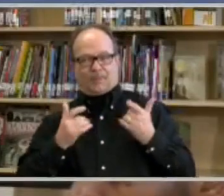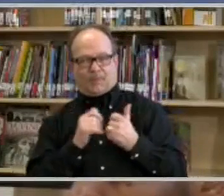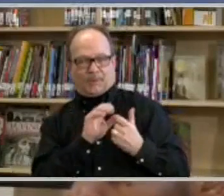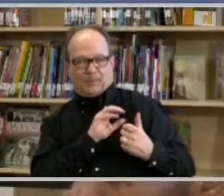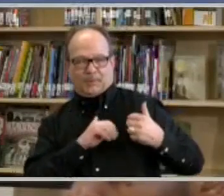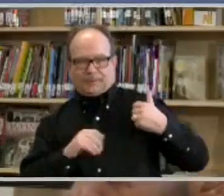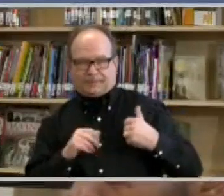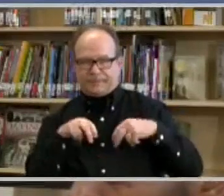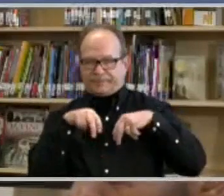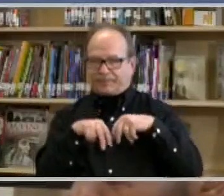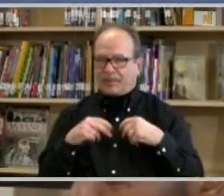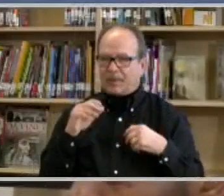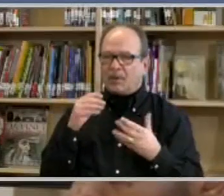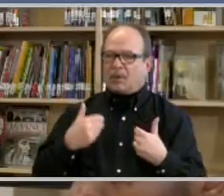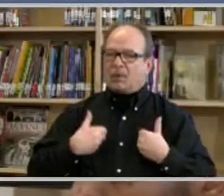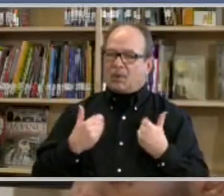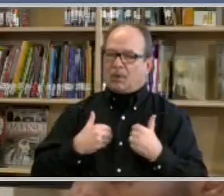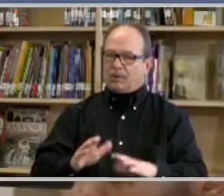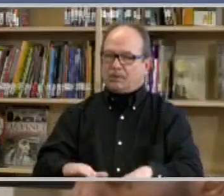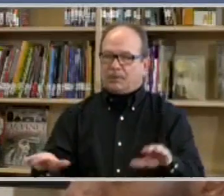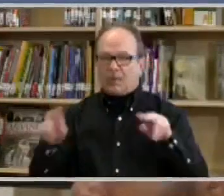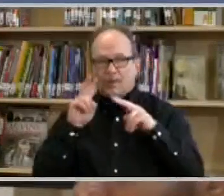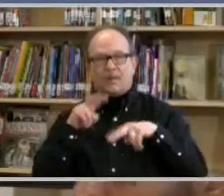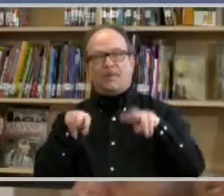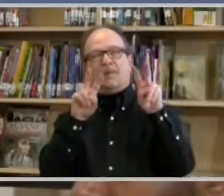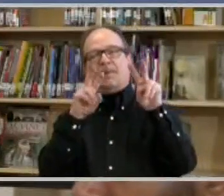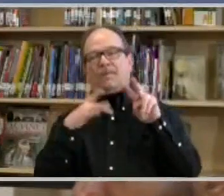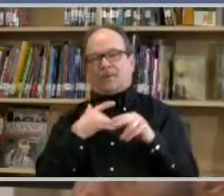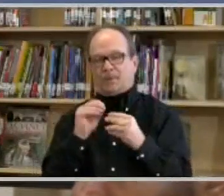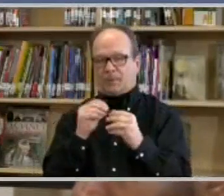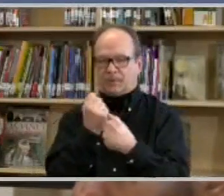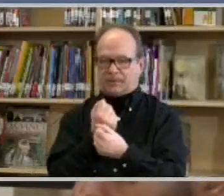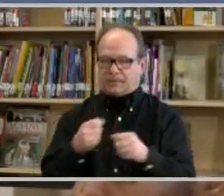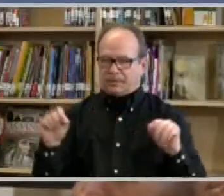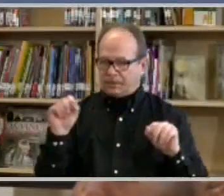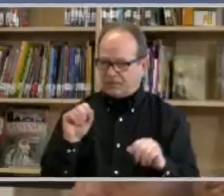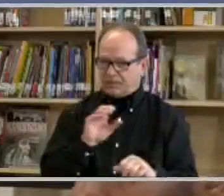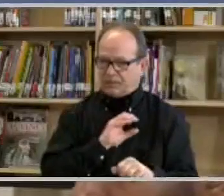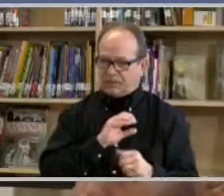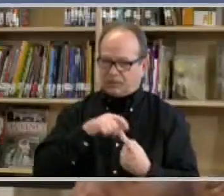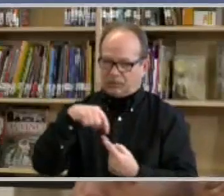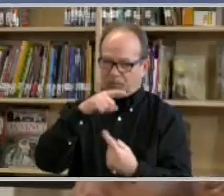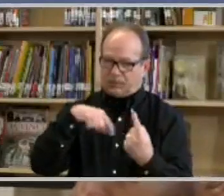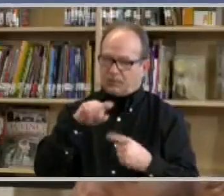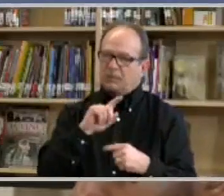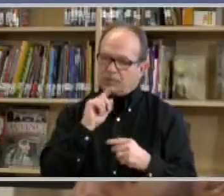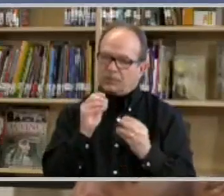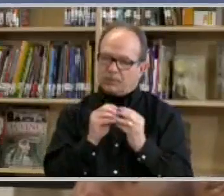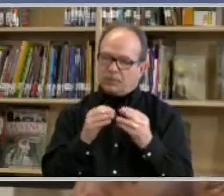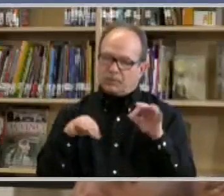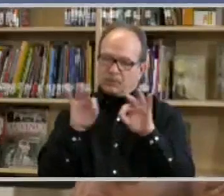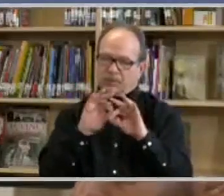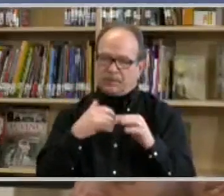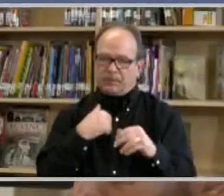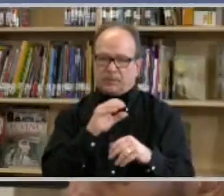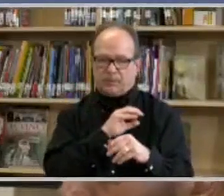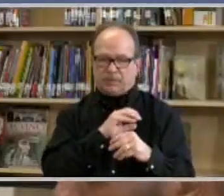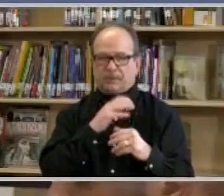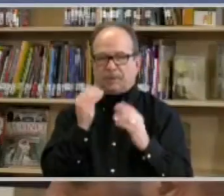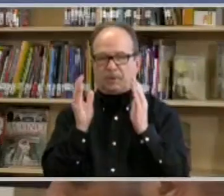POPULATION THAT WAS THERE, AND THE YOUTH REALLY ENJOYED THE